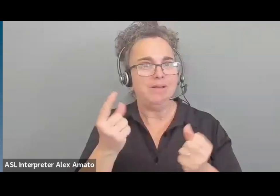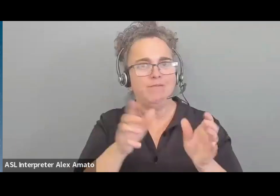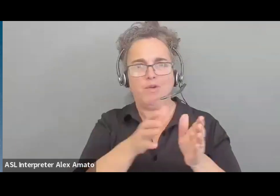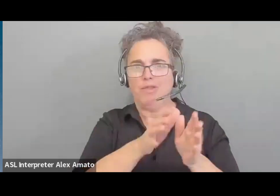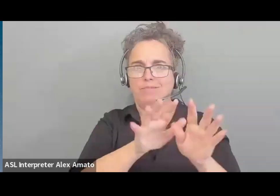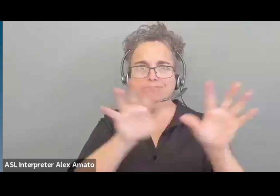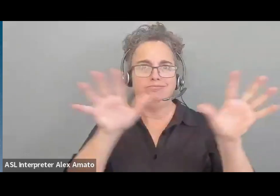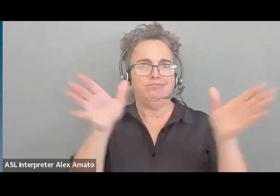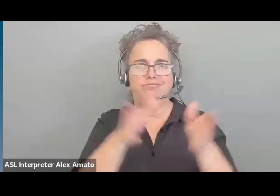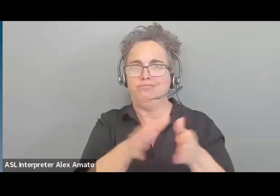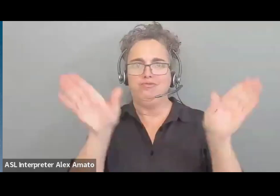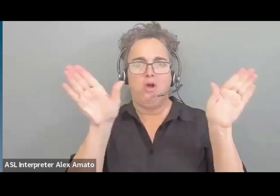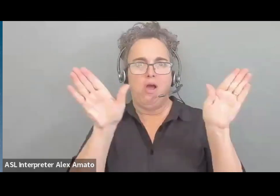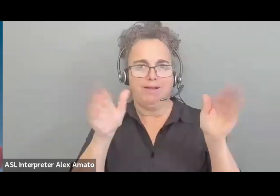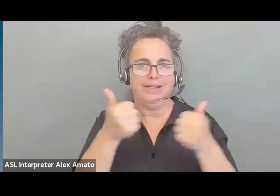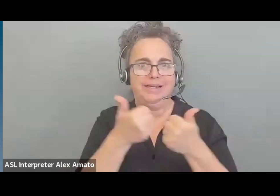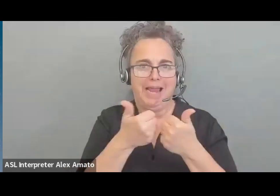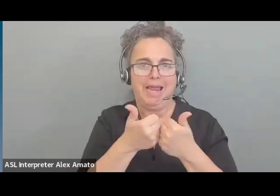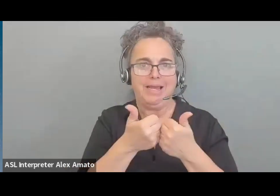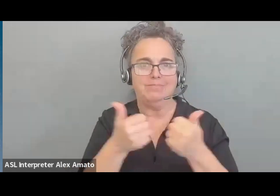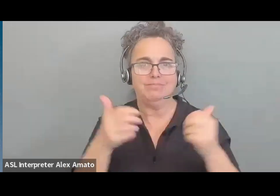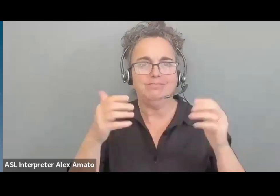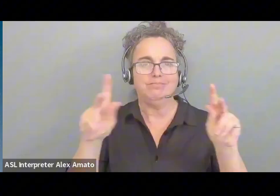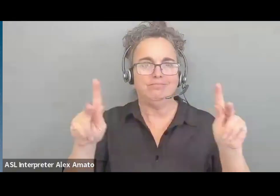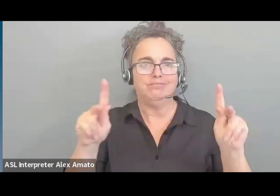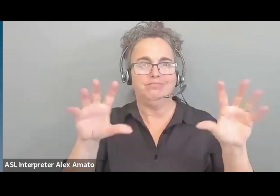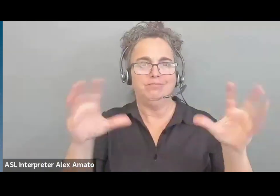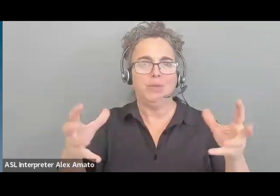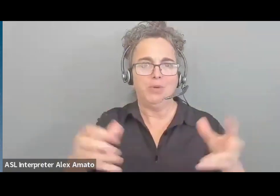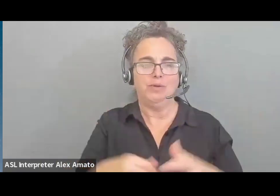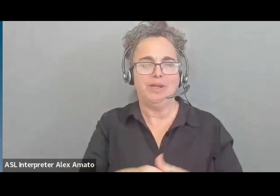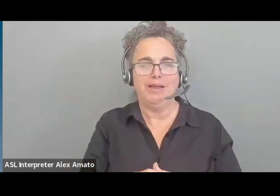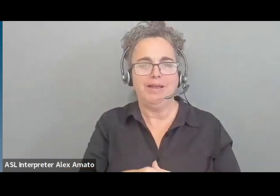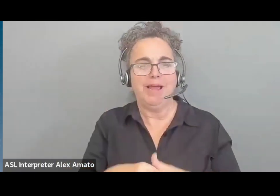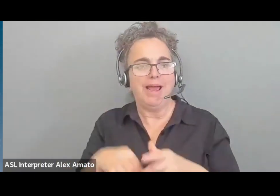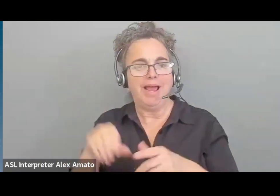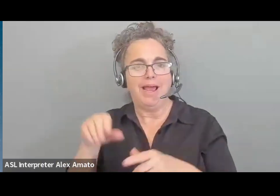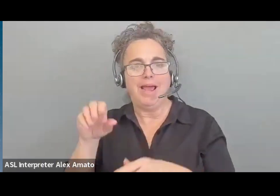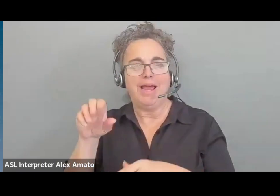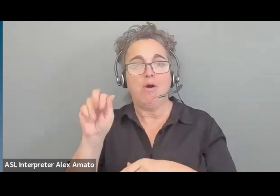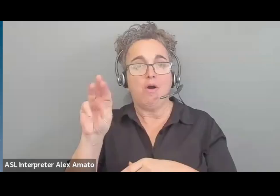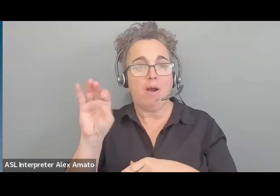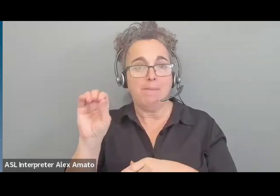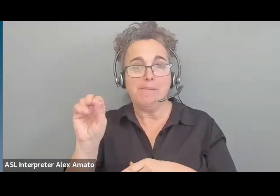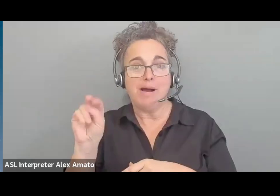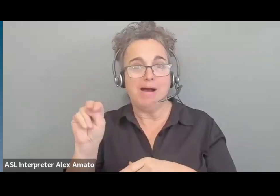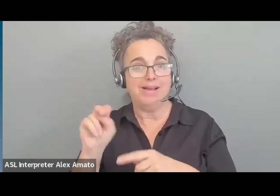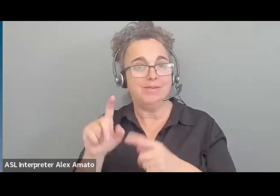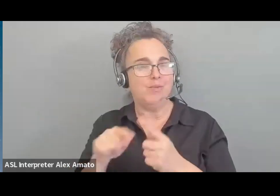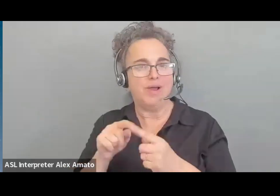And Amman, you mentioned something about the shift and how accessibility is taking a forefront. And I think that's, that's